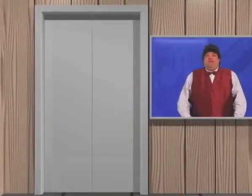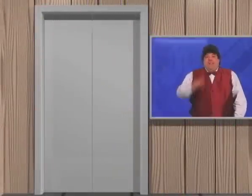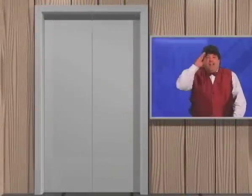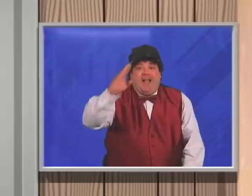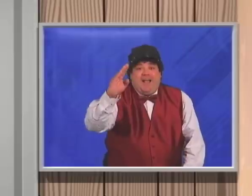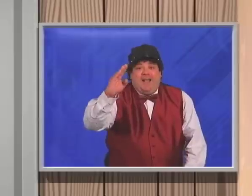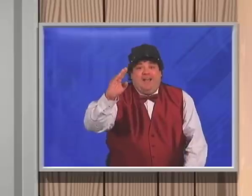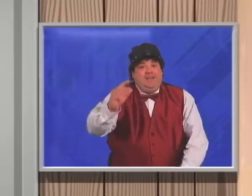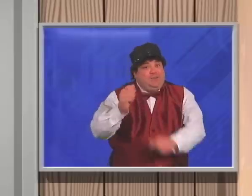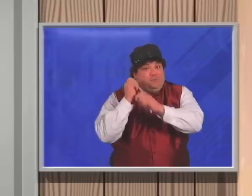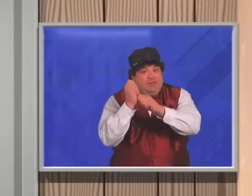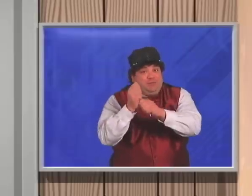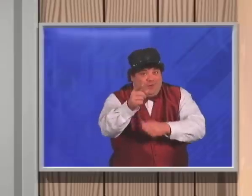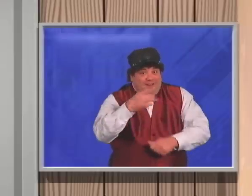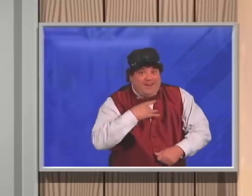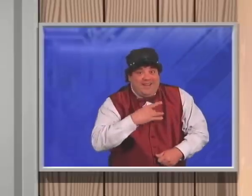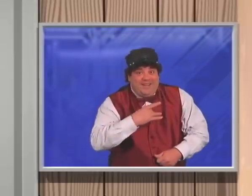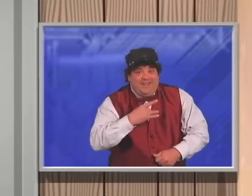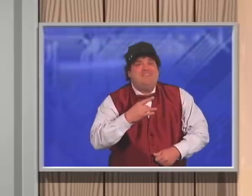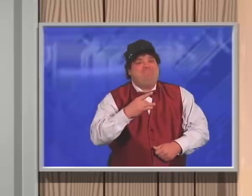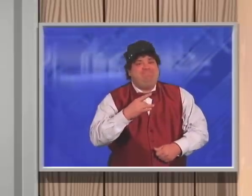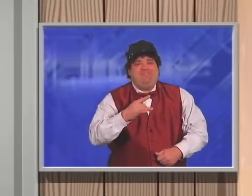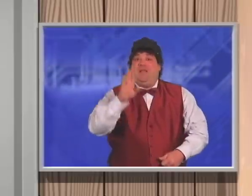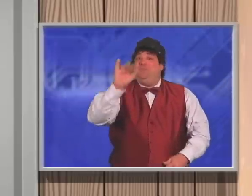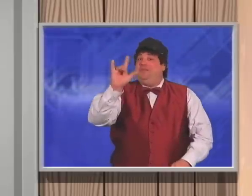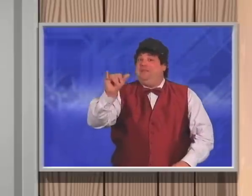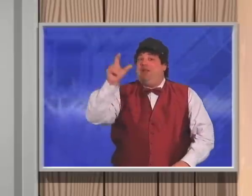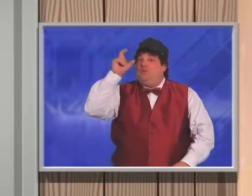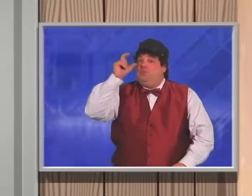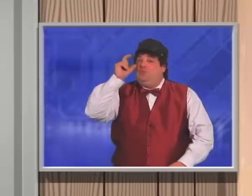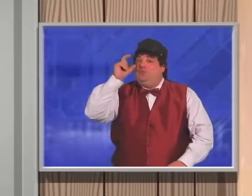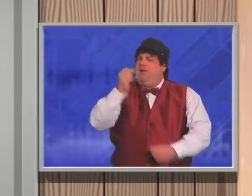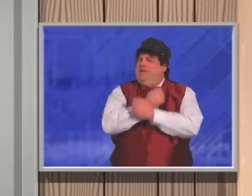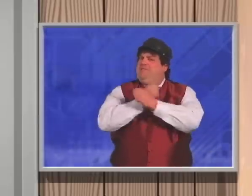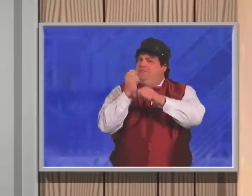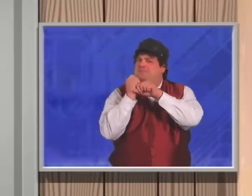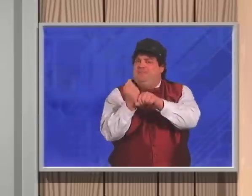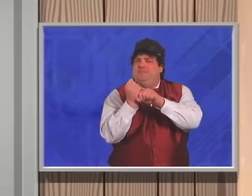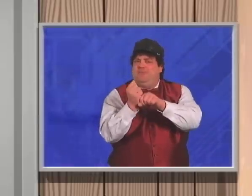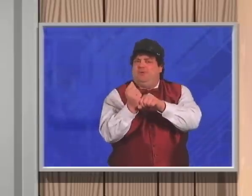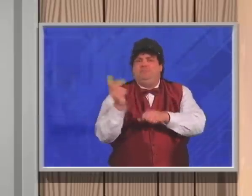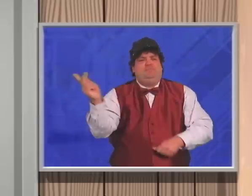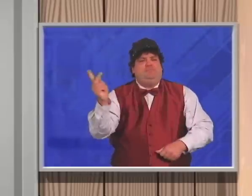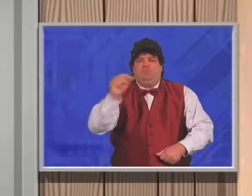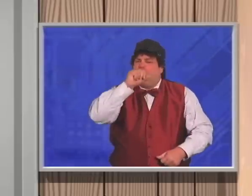HI THERE. YOU LIKE BASEBALL? BILLY AND EDWIN, THEY LOVE BASEBALL.